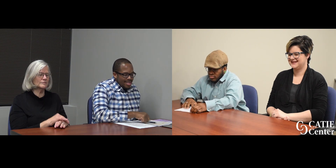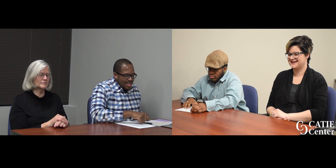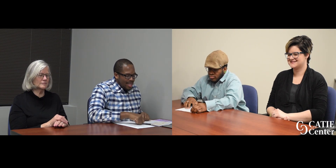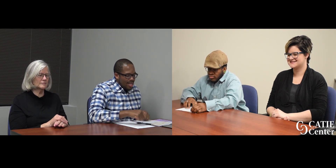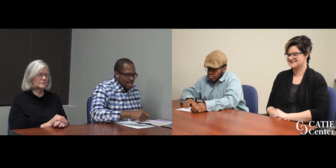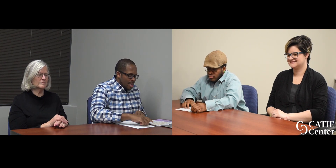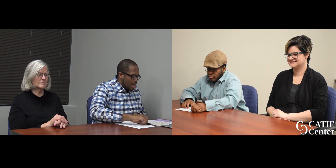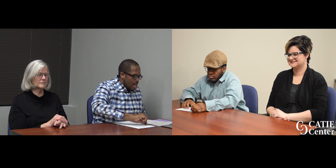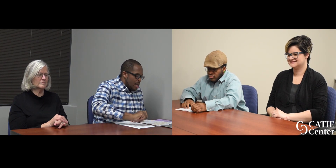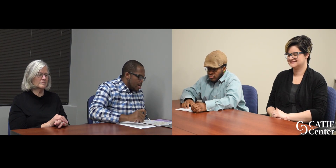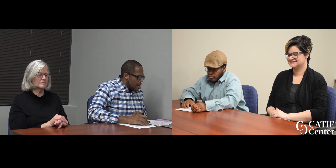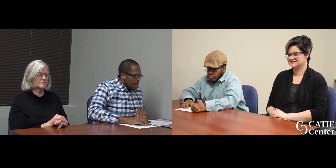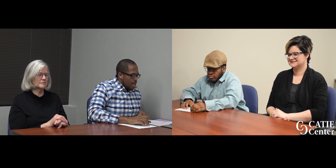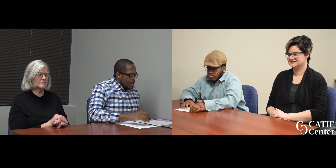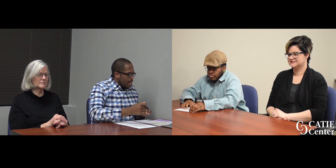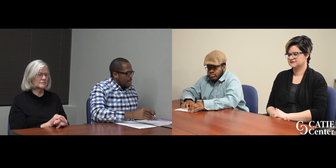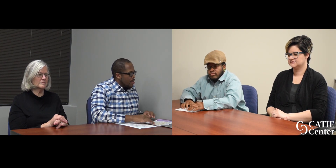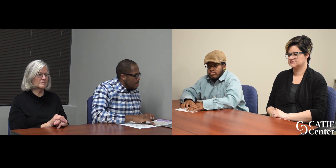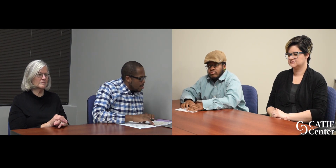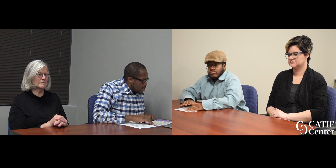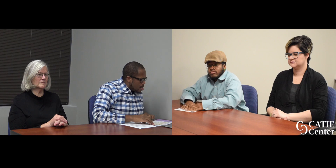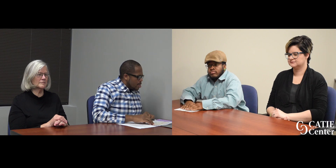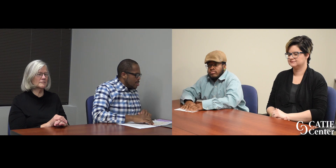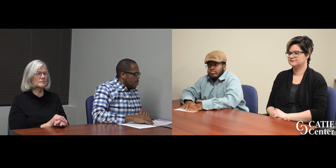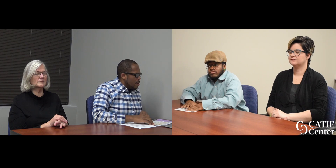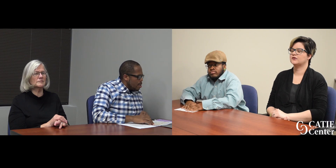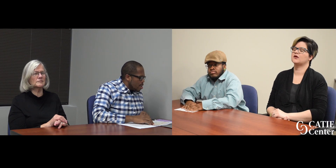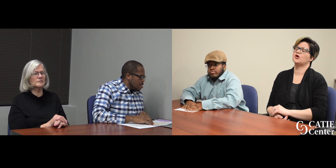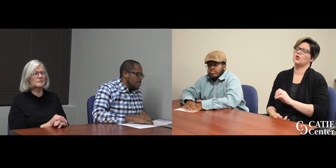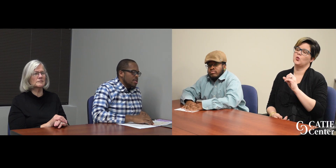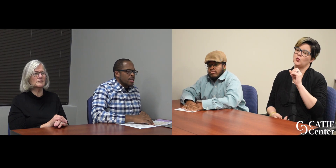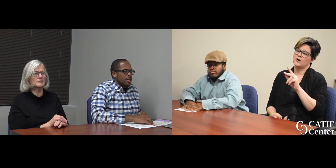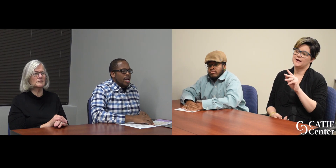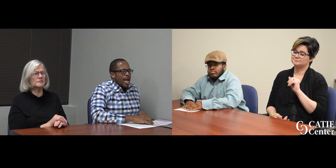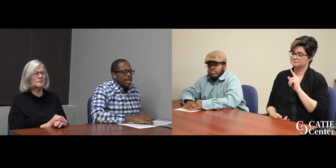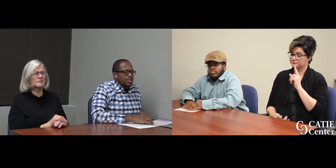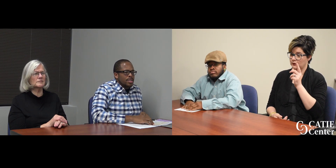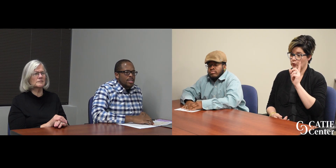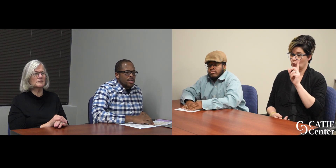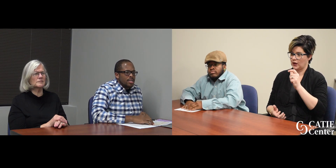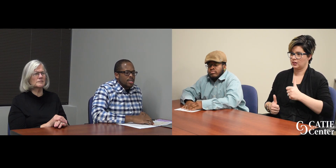There you go. Thanks. Okay Mr. Thunder, so where is your current address?